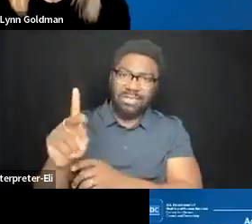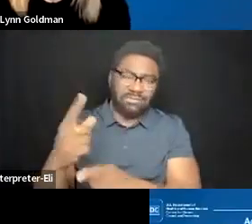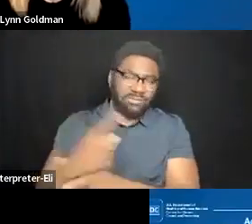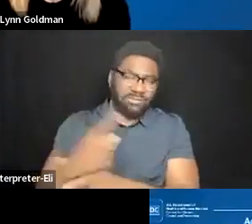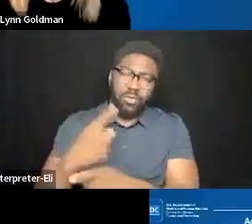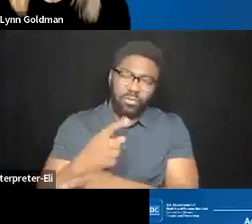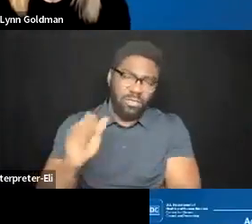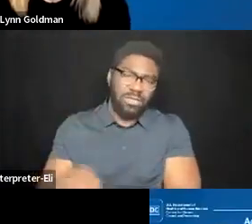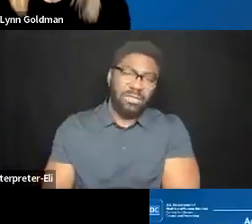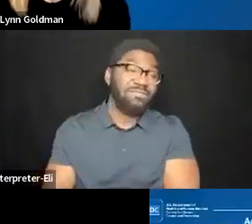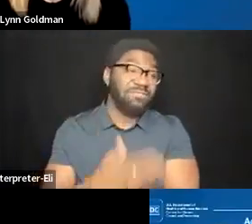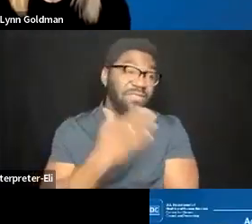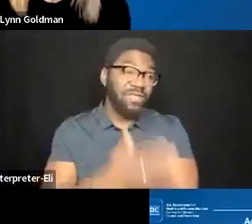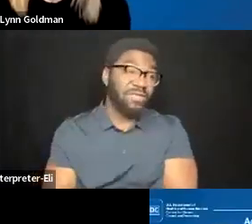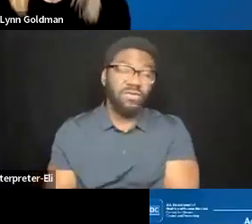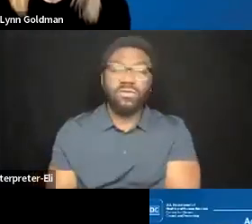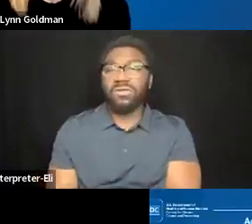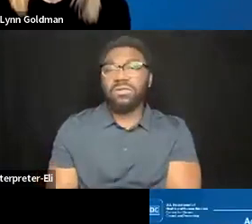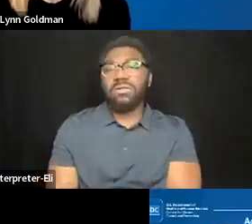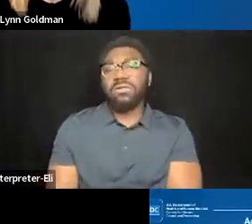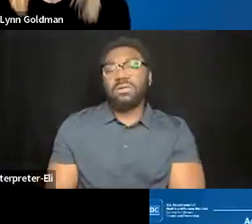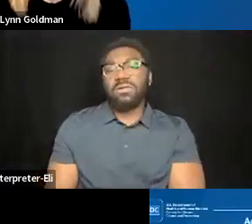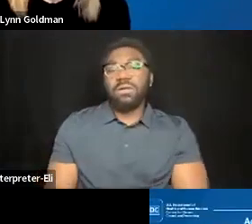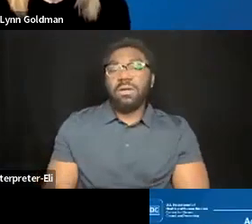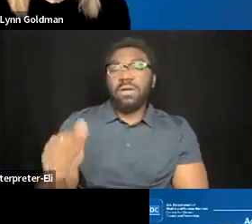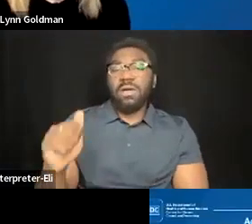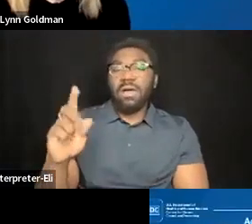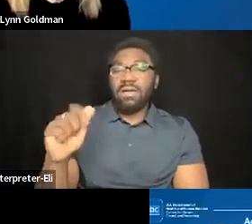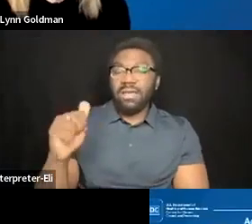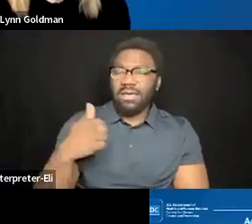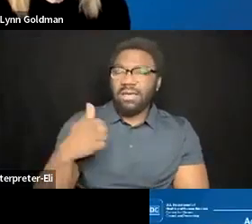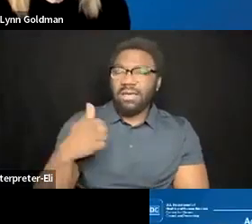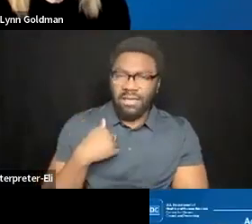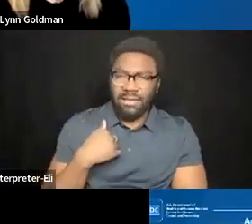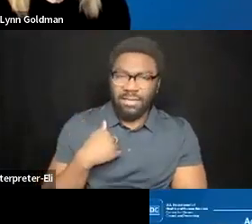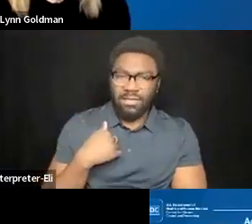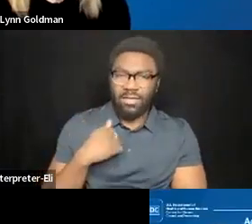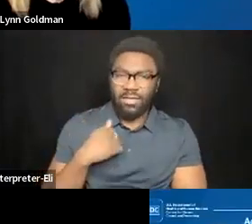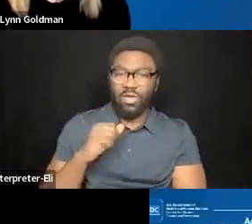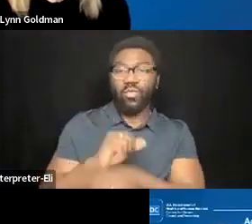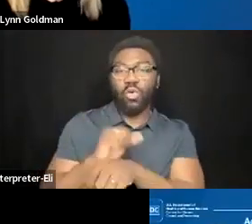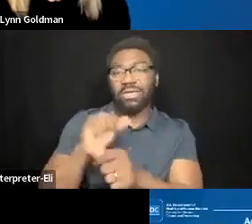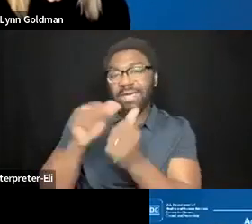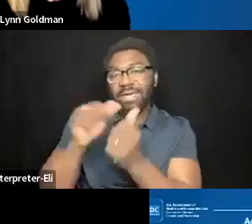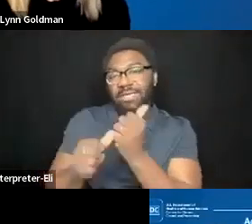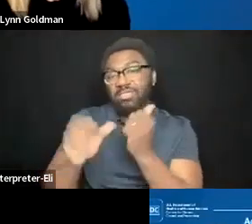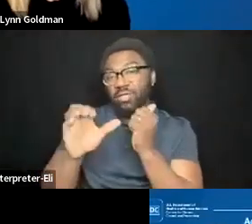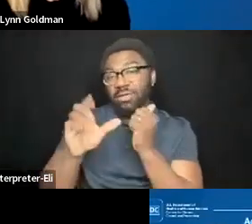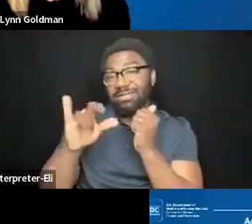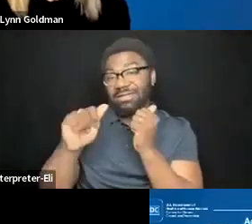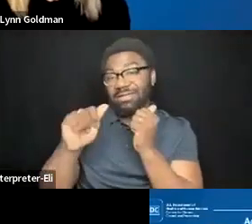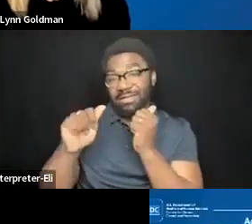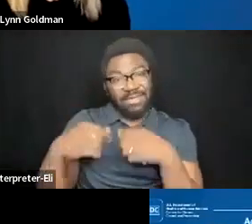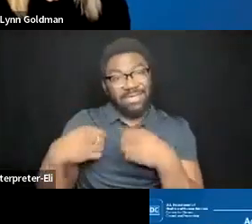I think also, Ada, working on the CLIA gives you a structure. You know how to do things.